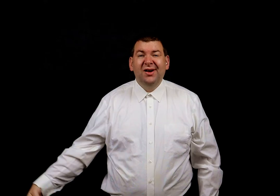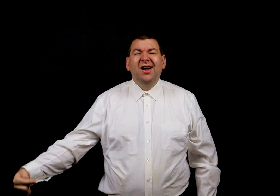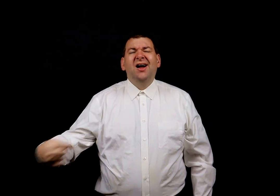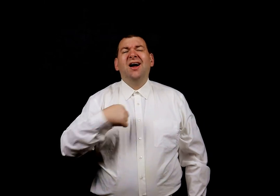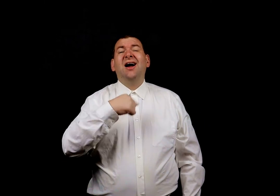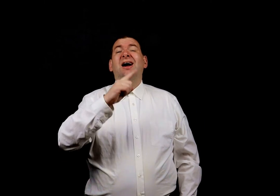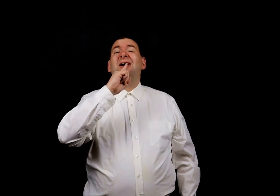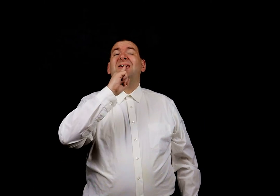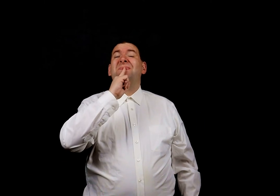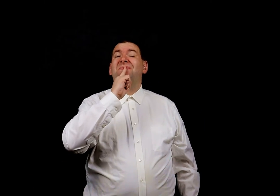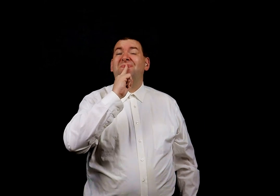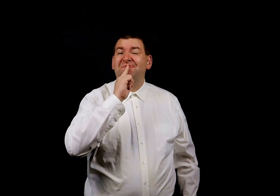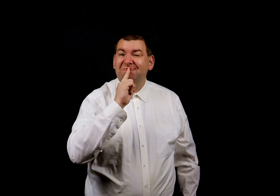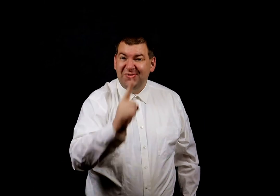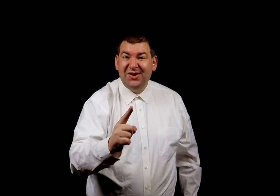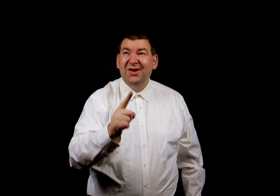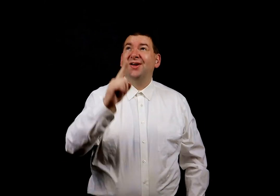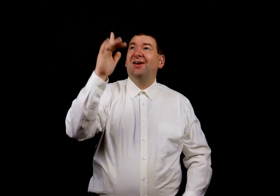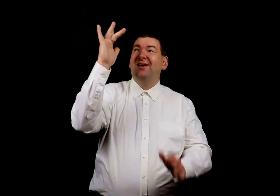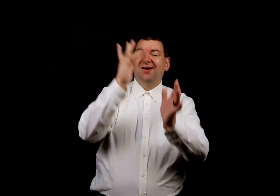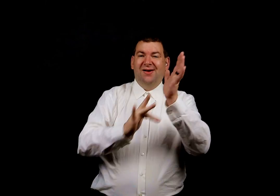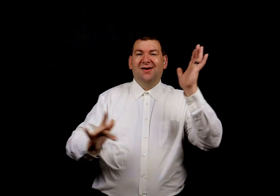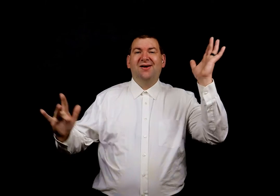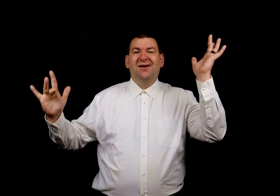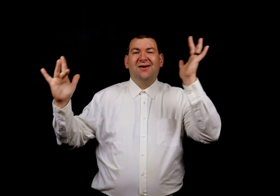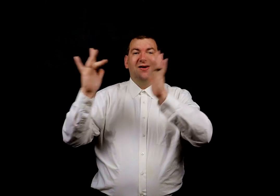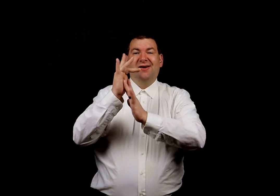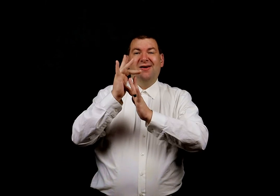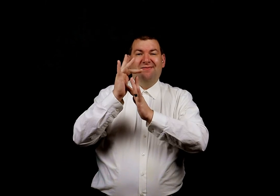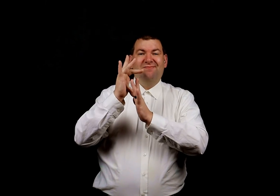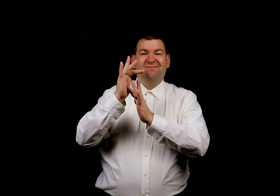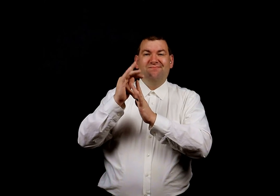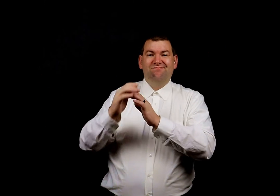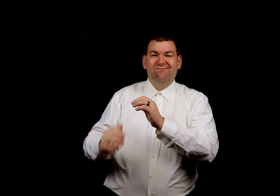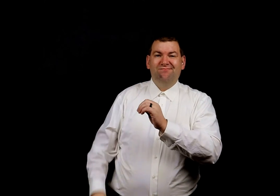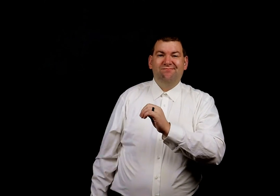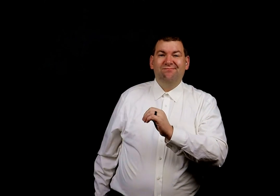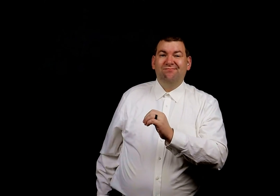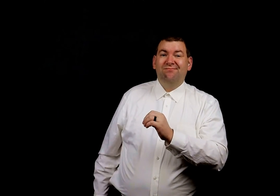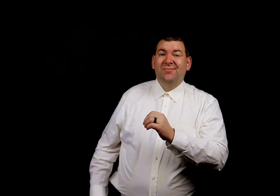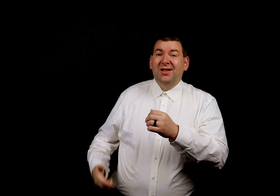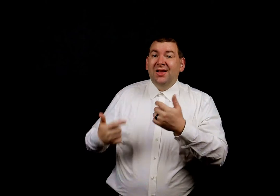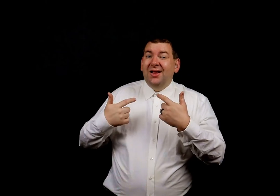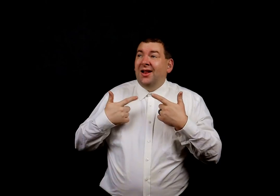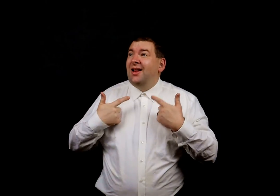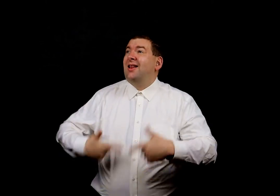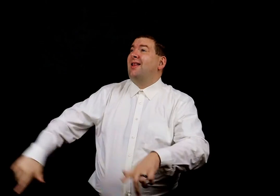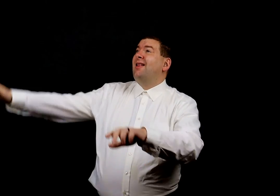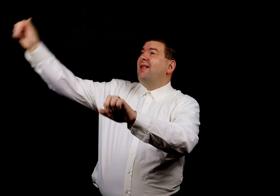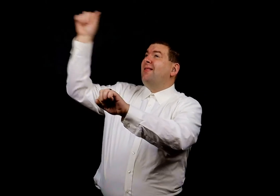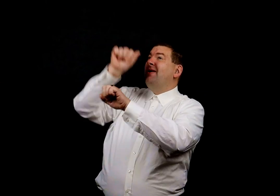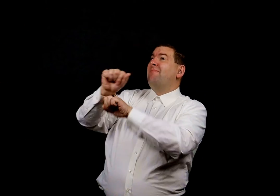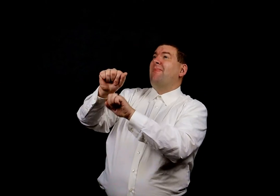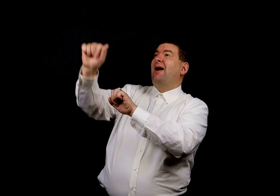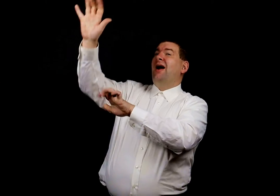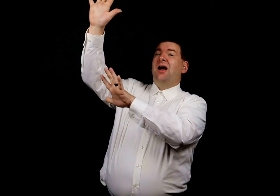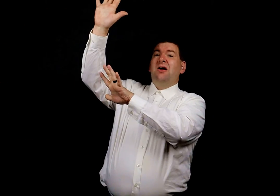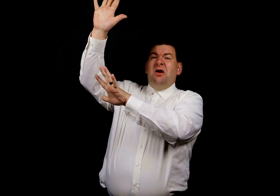I am sure of You